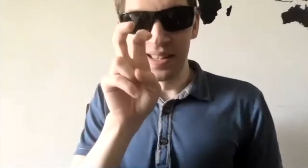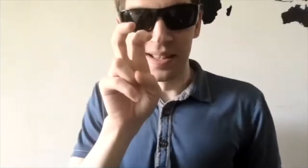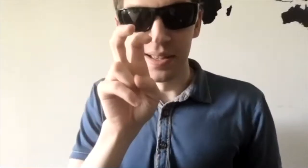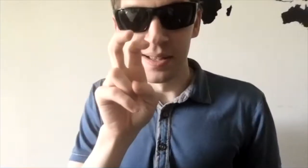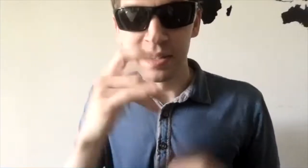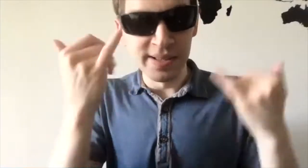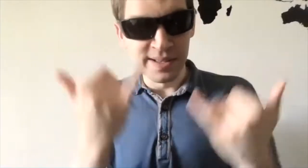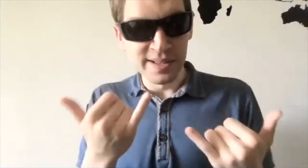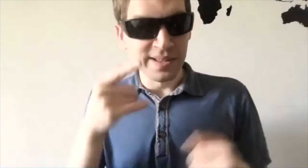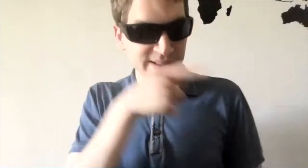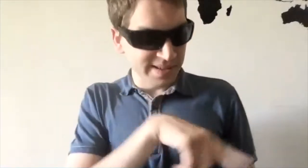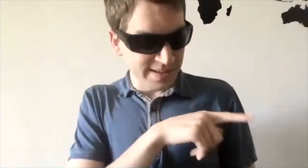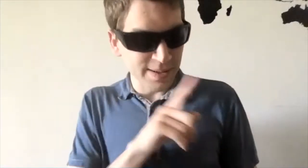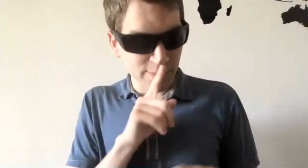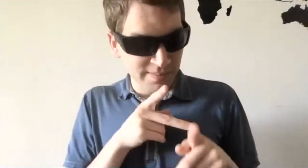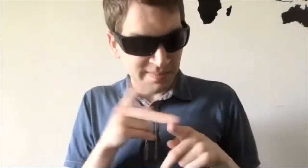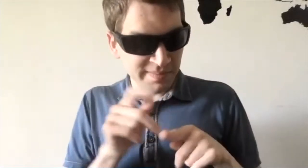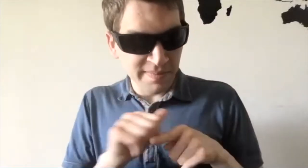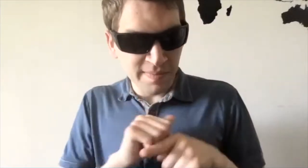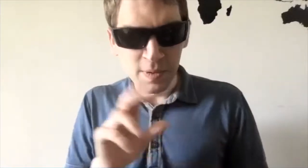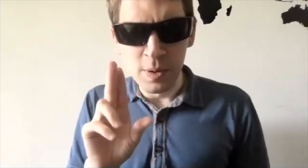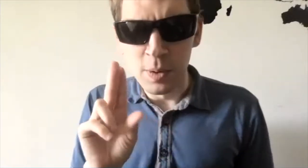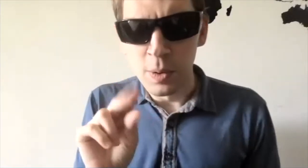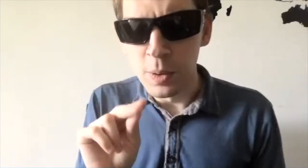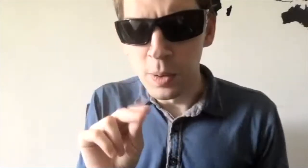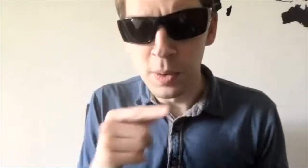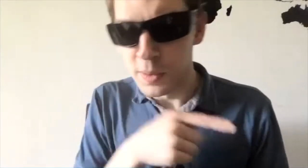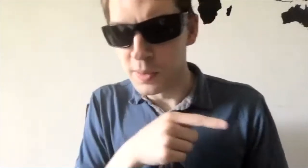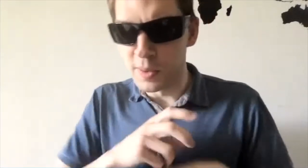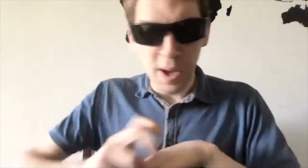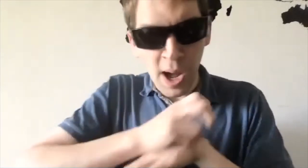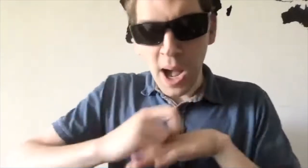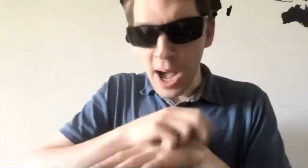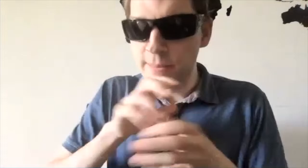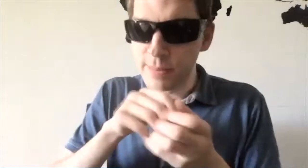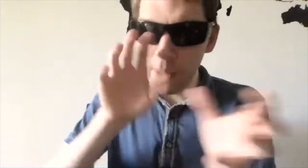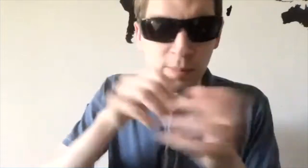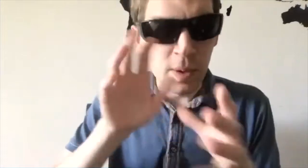They want to take them everywhere with them but they're not professionally trained.